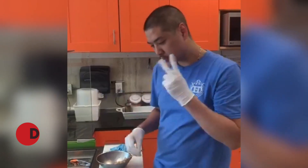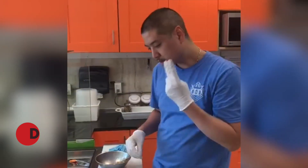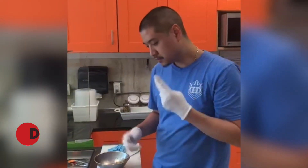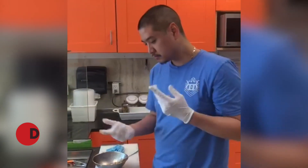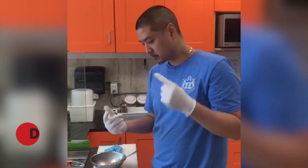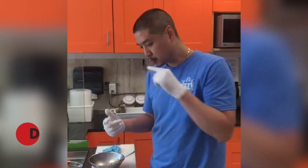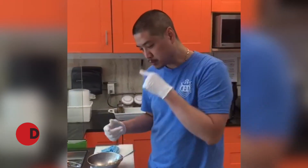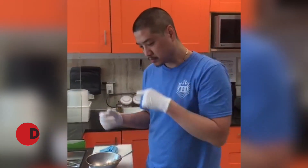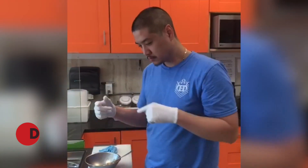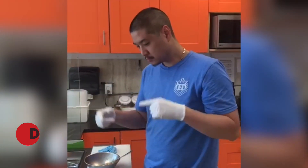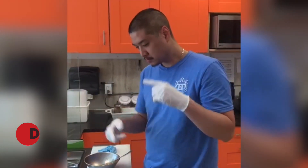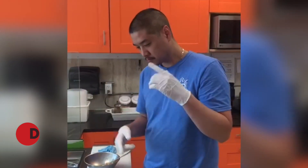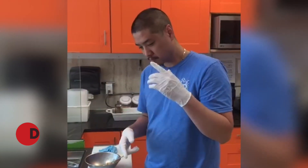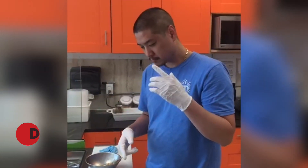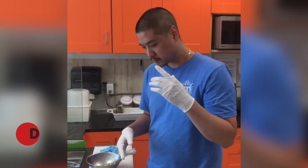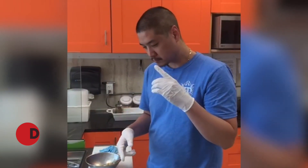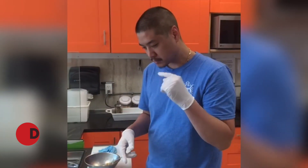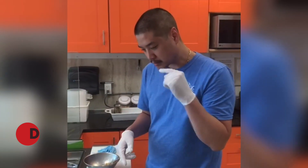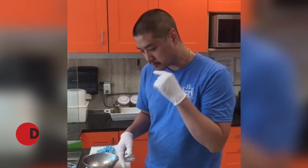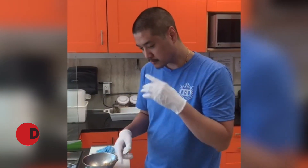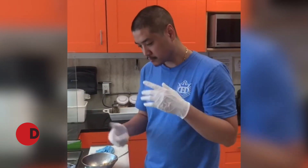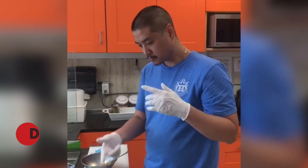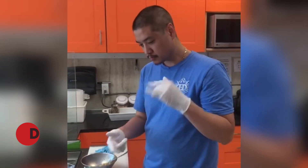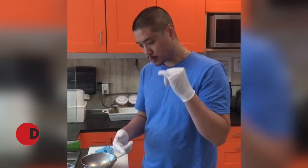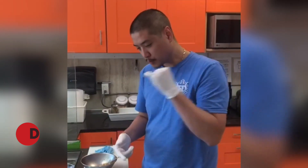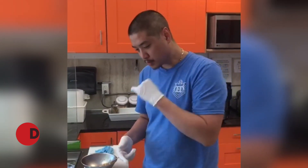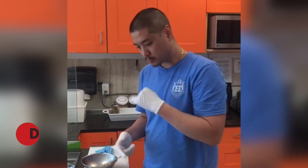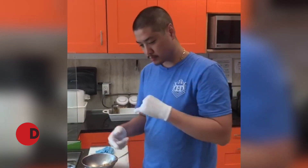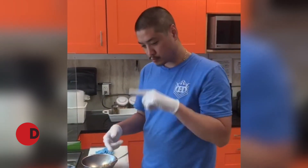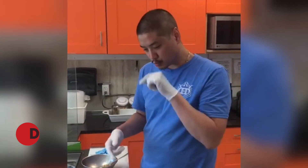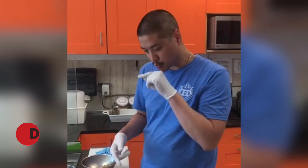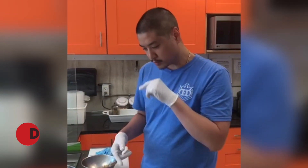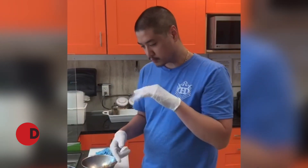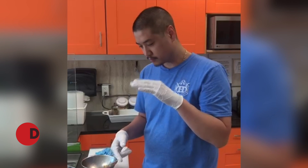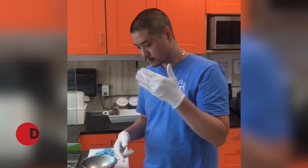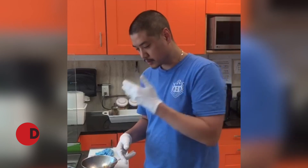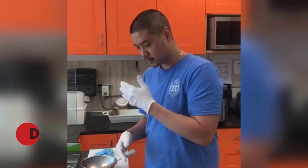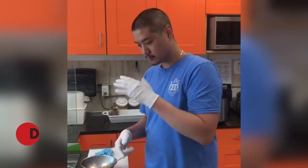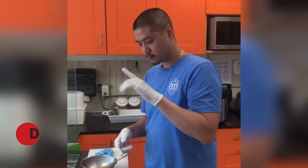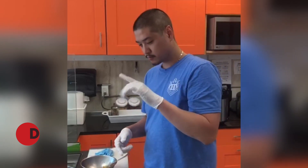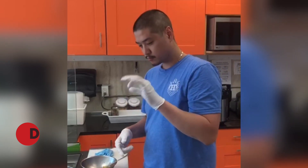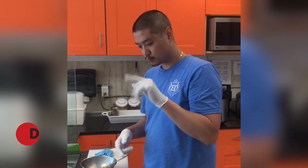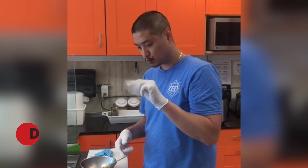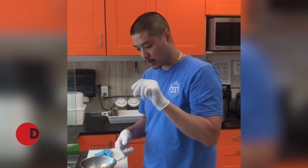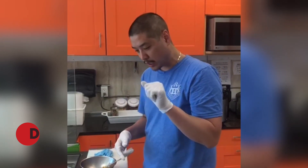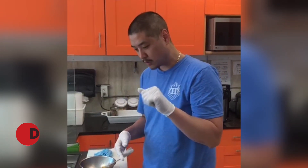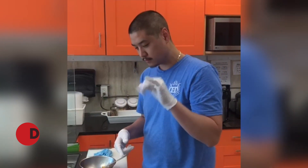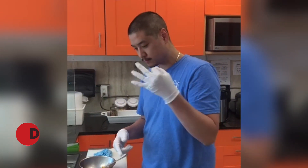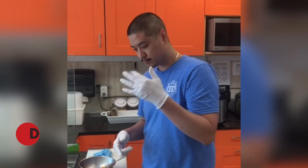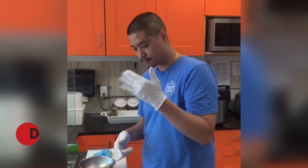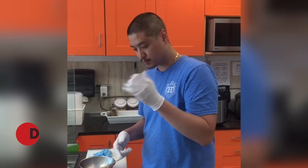in it vegetables, corn, carrots shrimp, chicken, fish tuna,